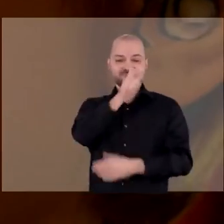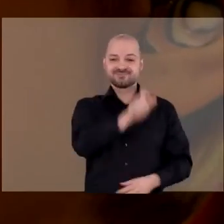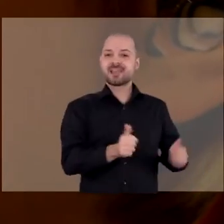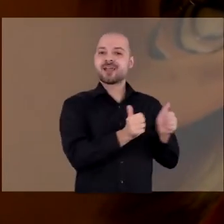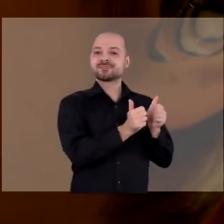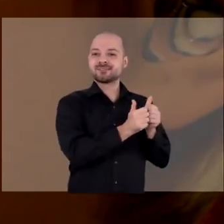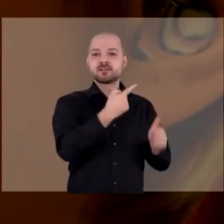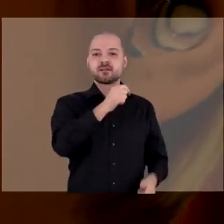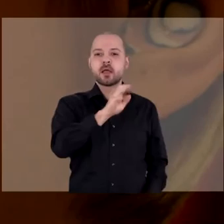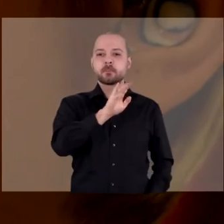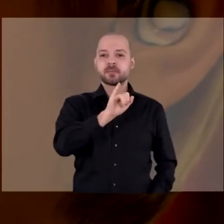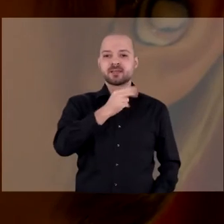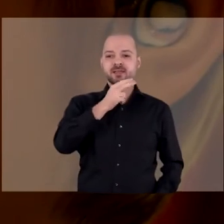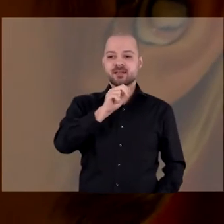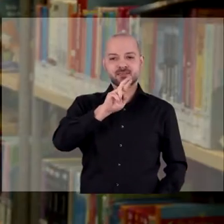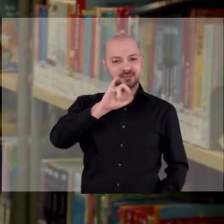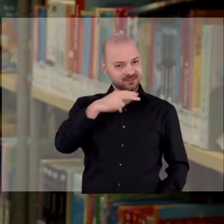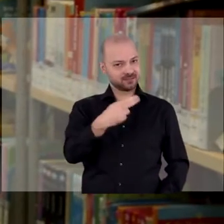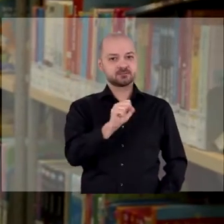This is confirmed by the sign language assistant, Gabi Henrichs.